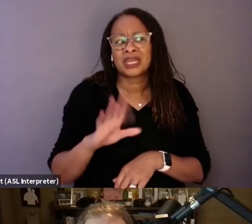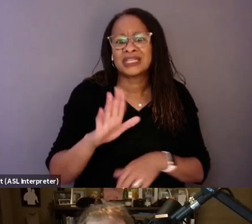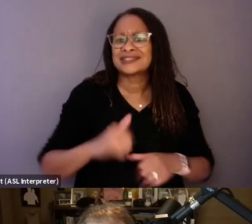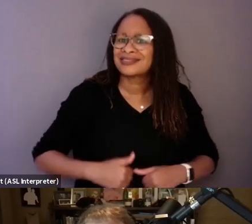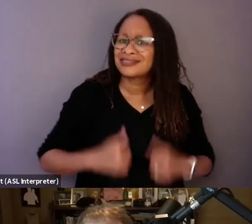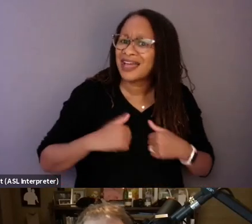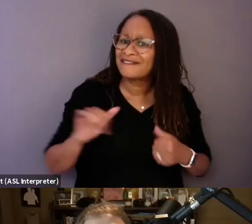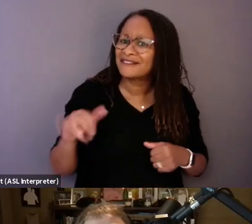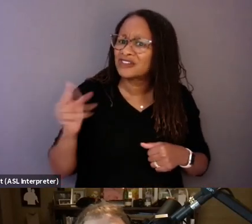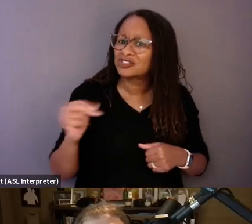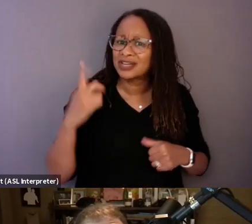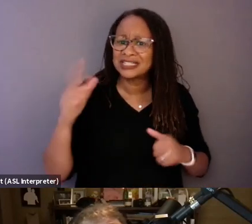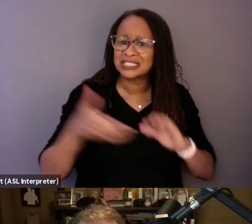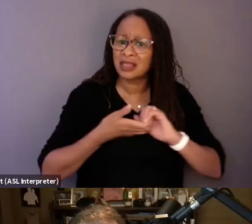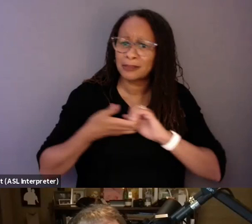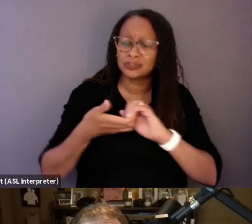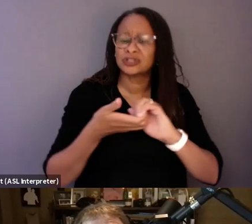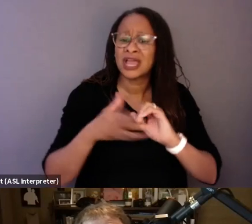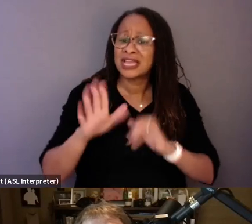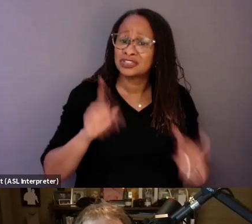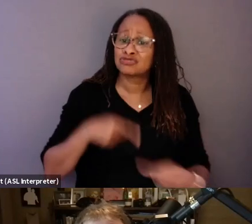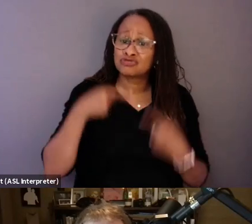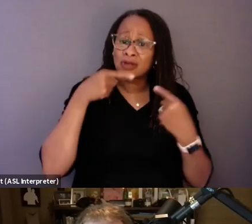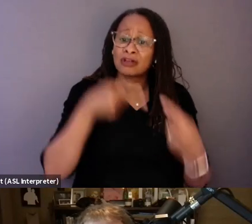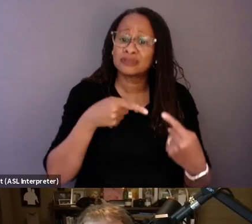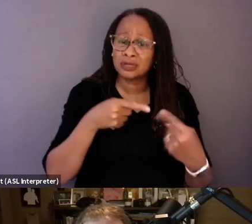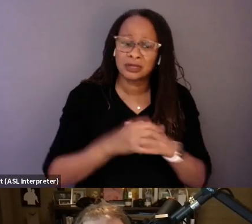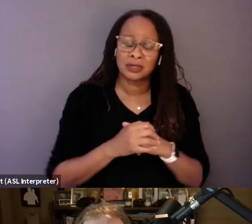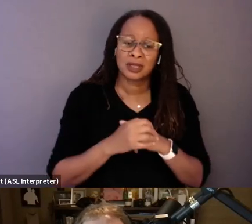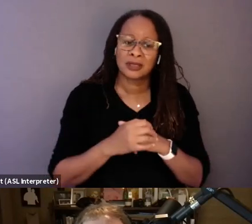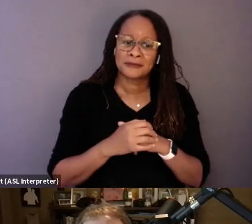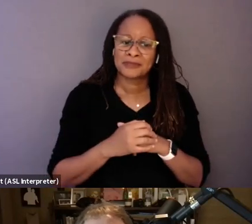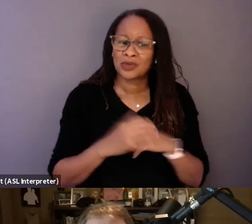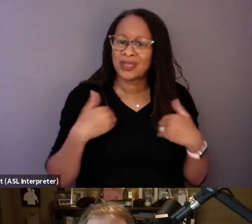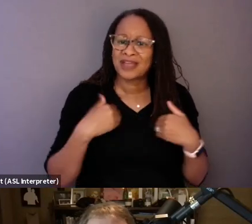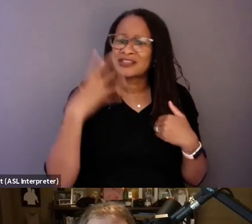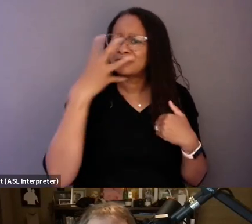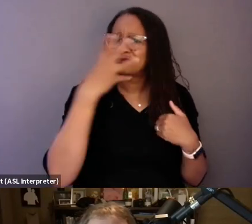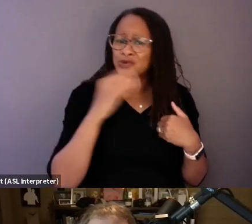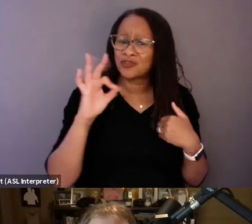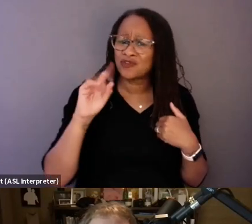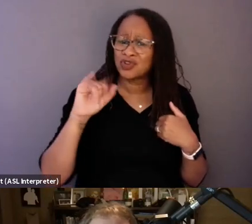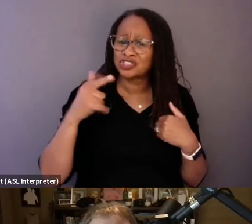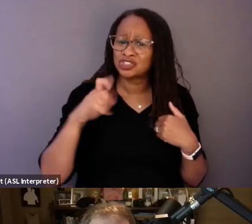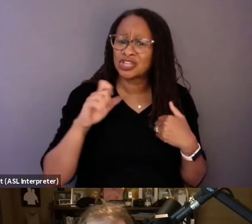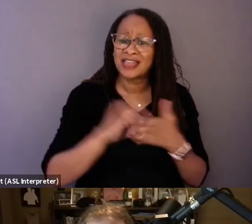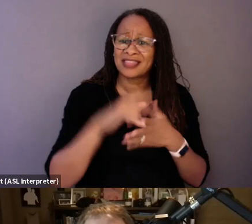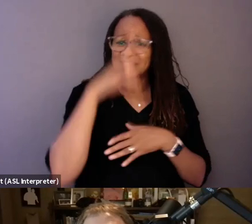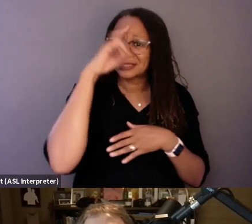of his collaboration, of his struggles. We do have that beautiful footage of the summer of recovery